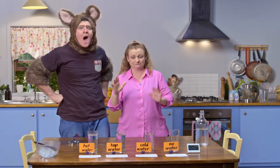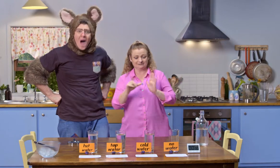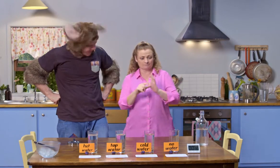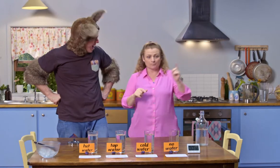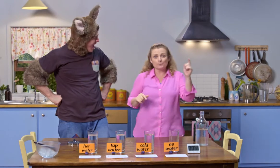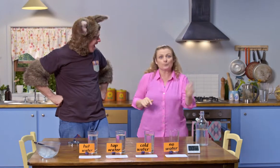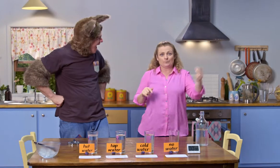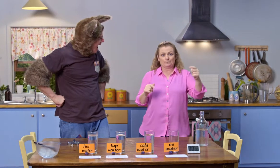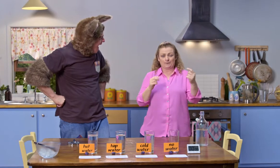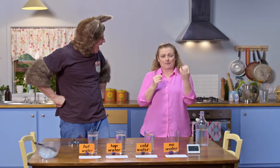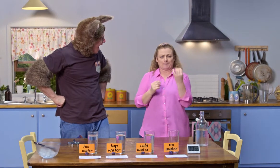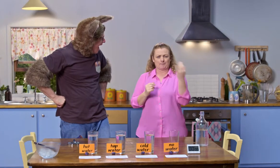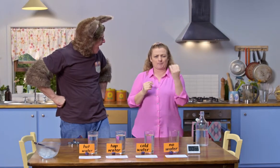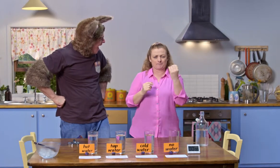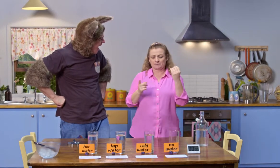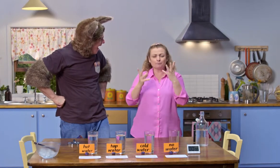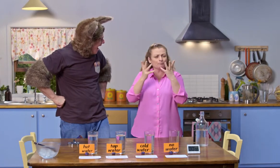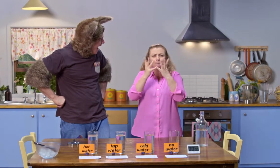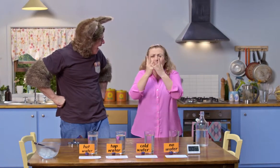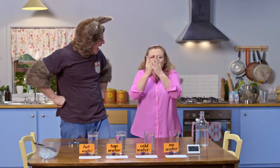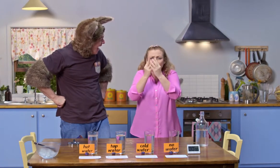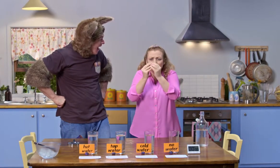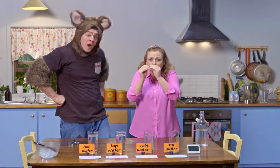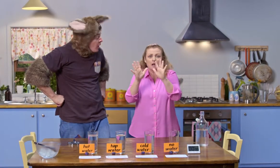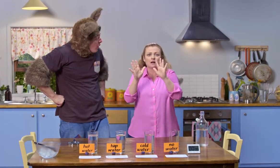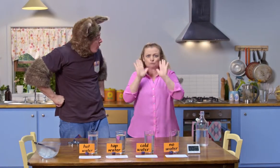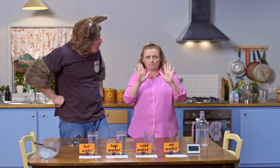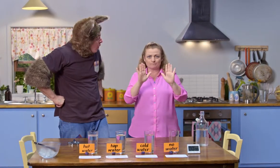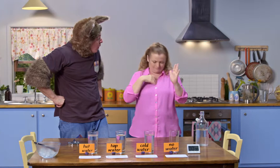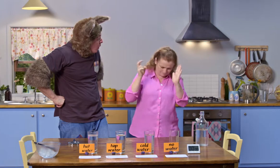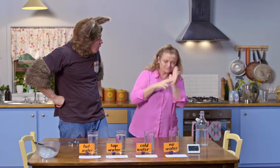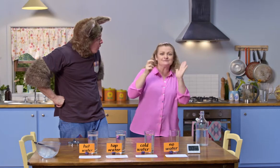and as soon as we've done that, I will start the timer, and when the ice has melted,